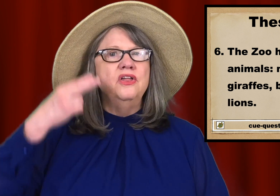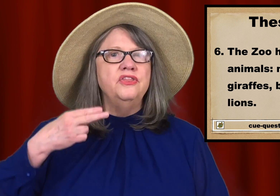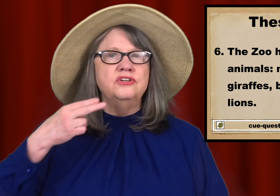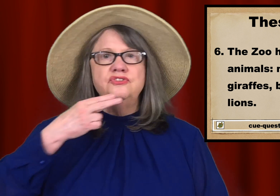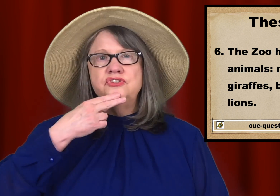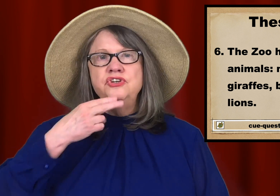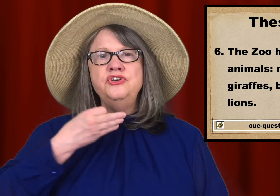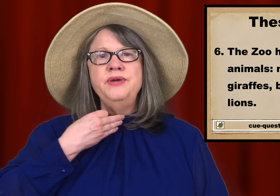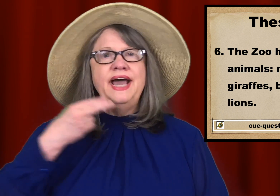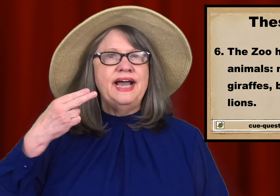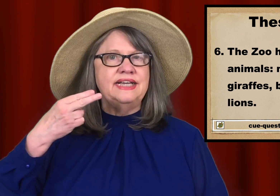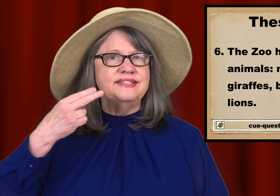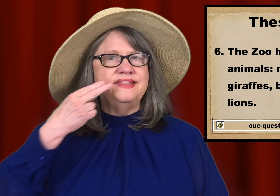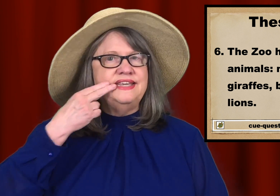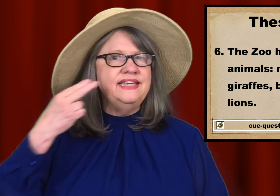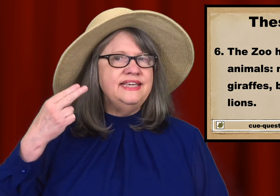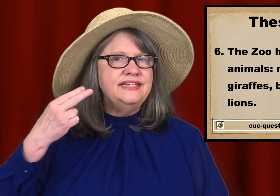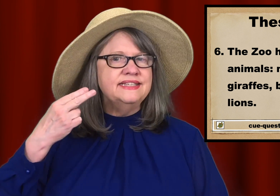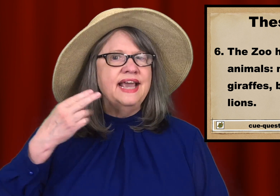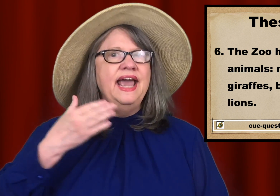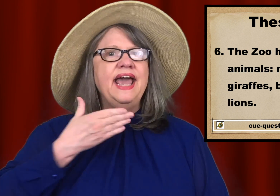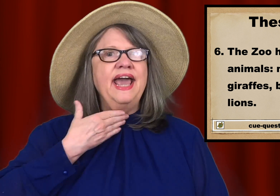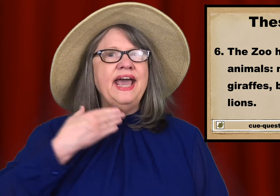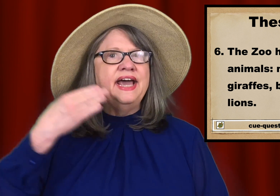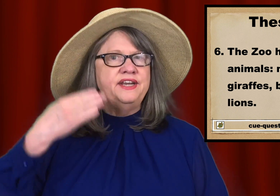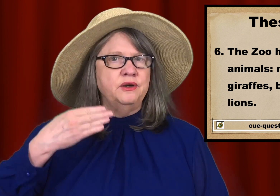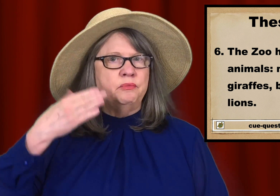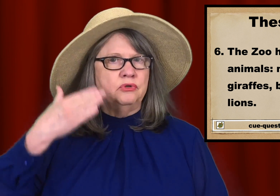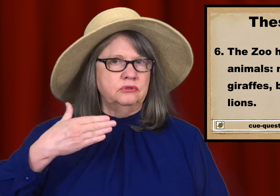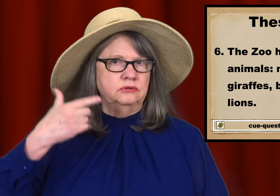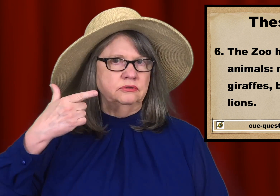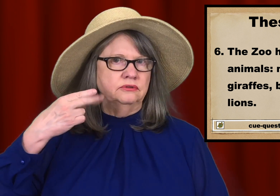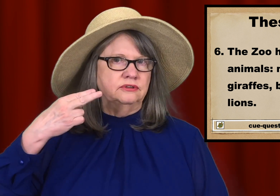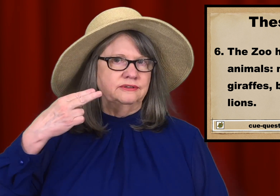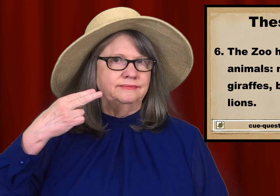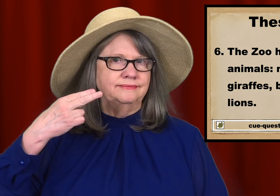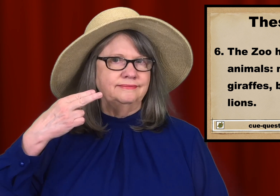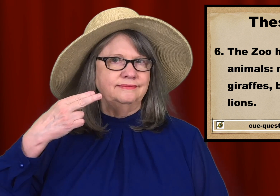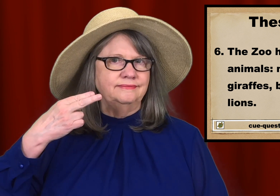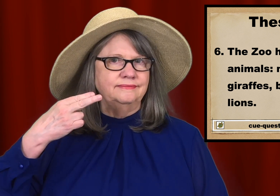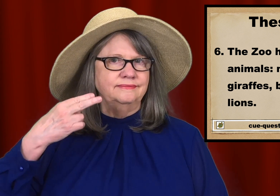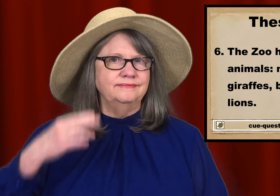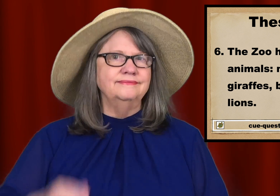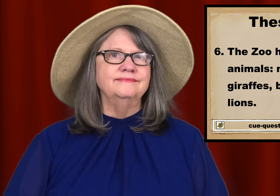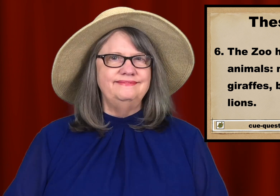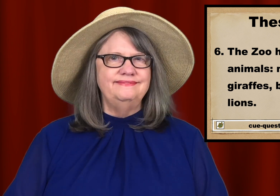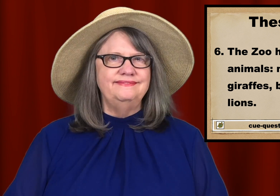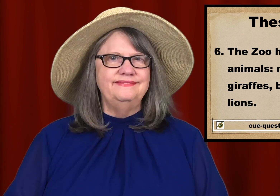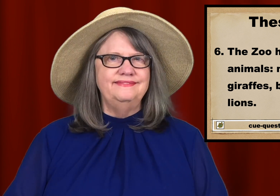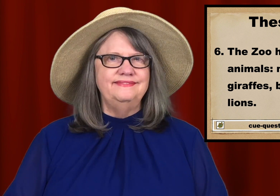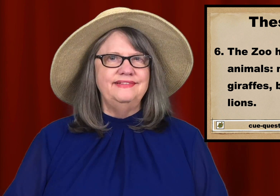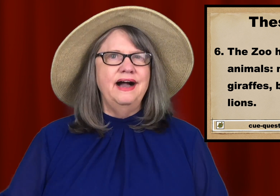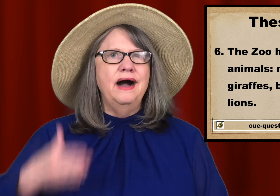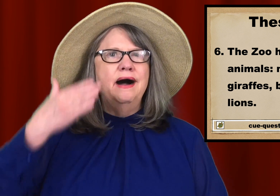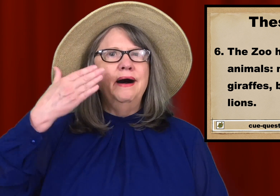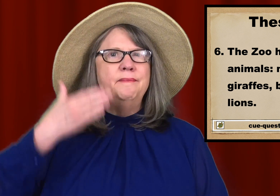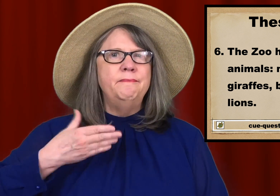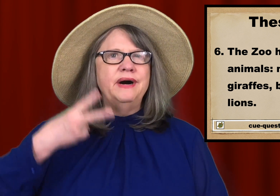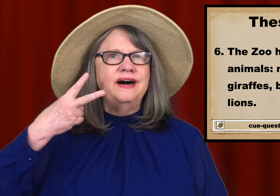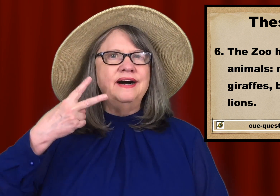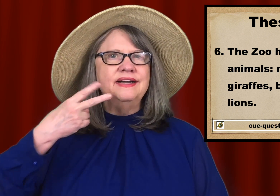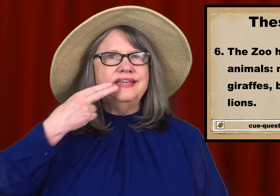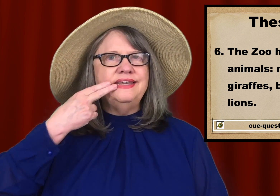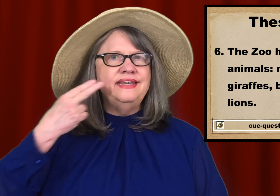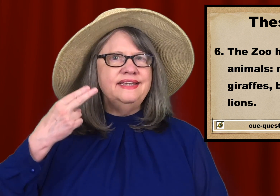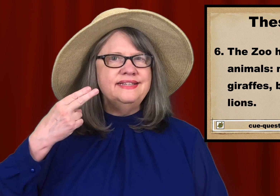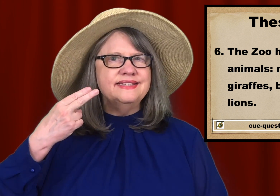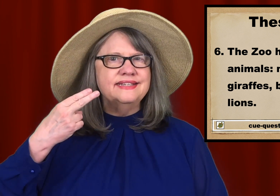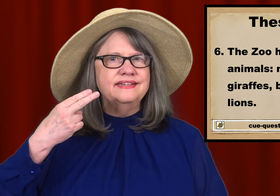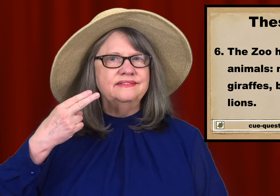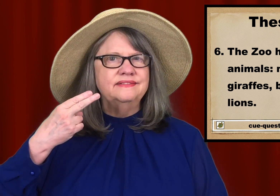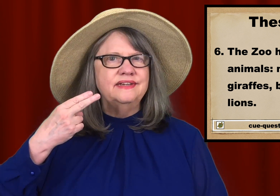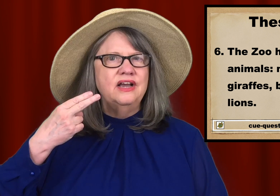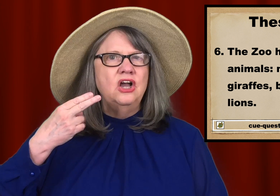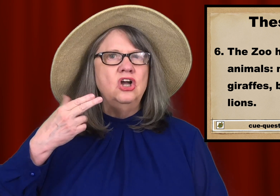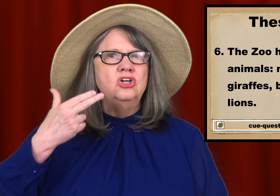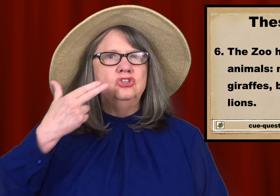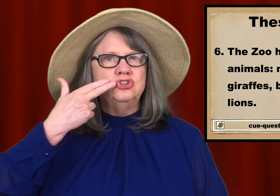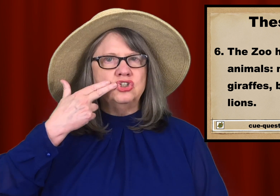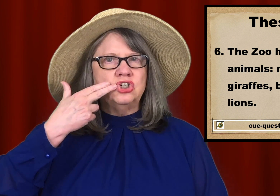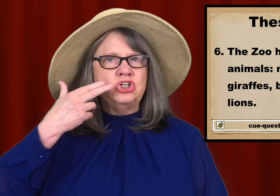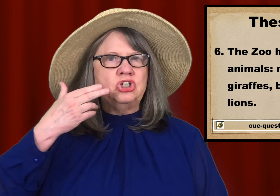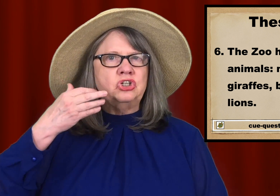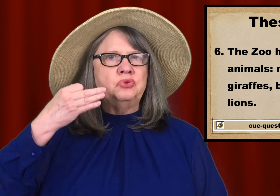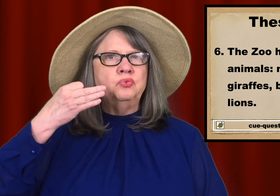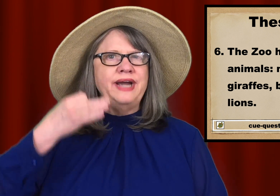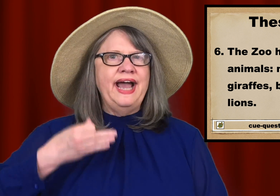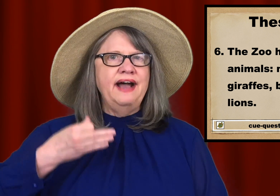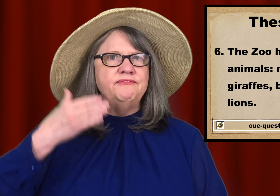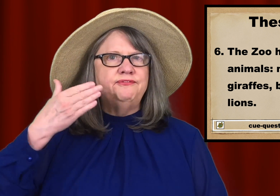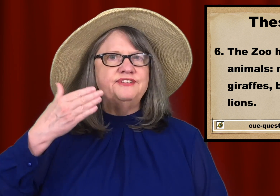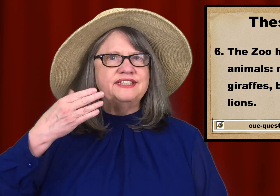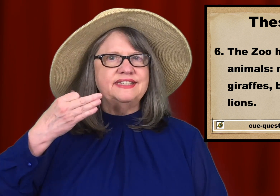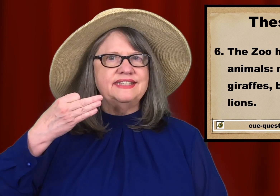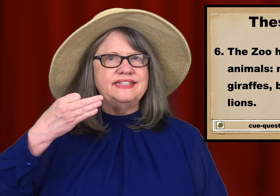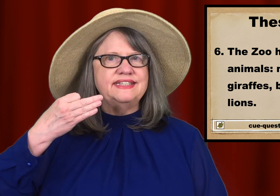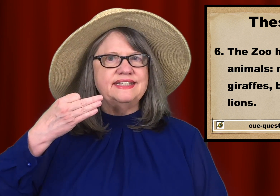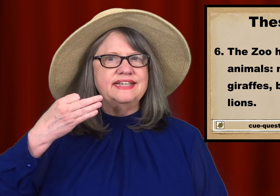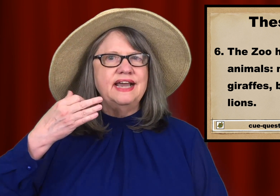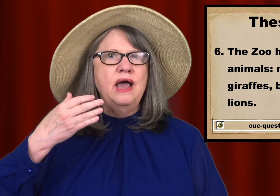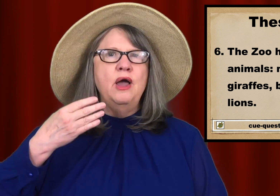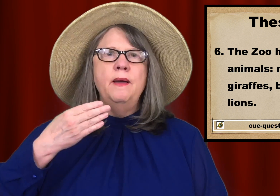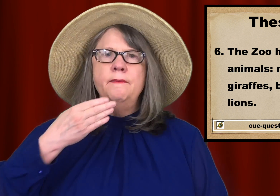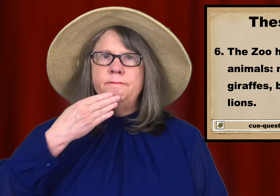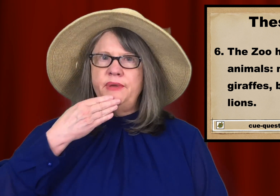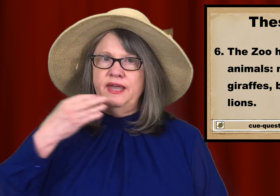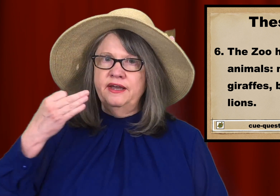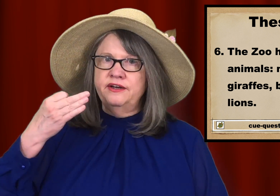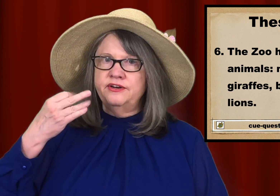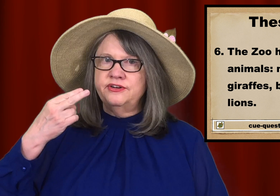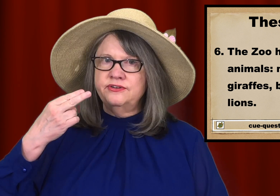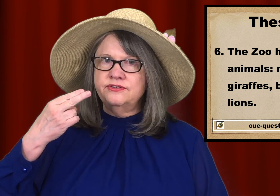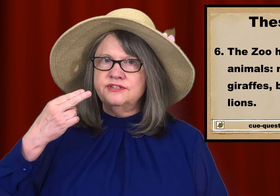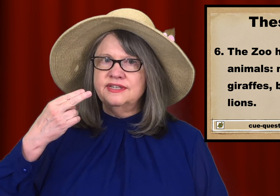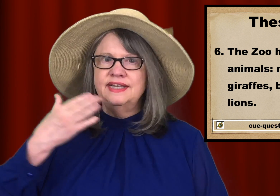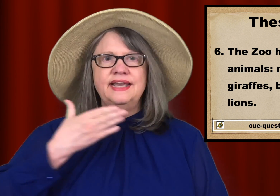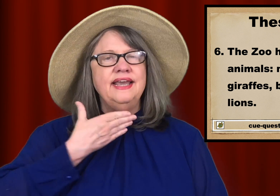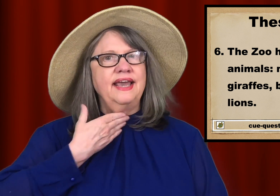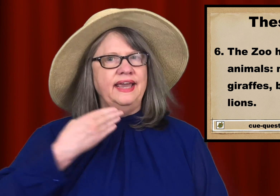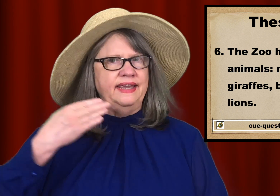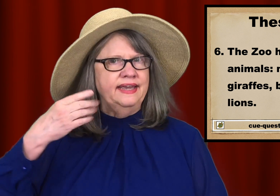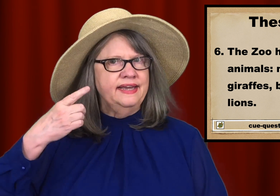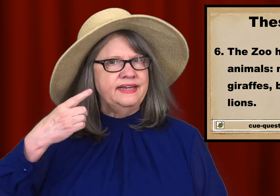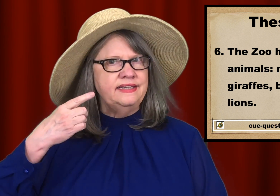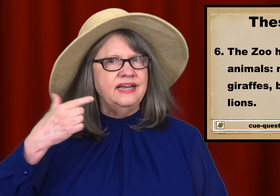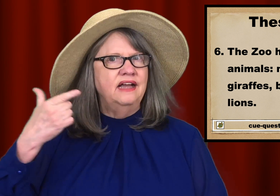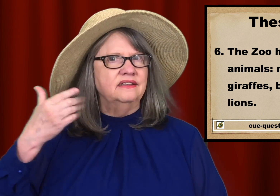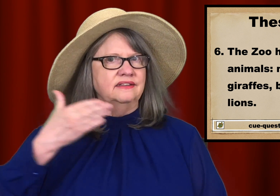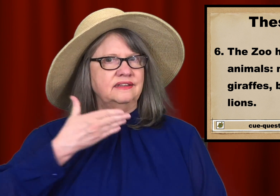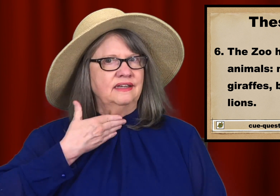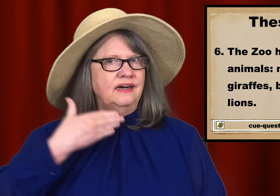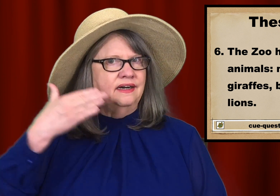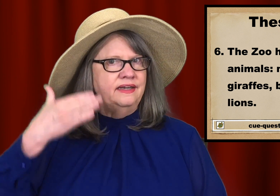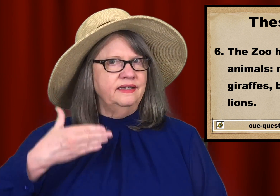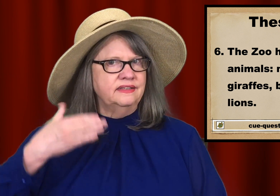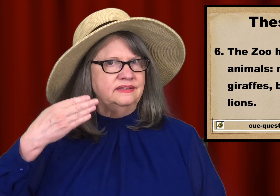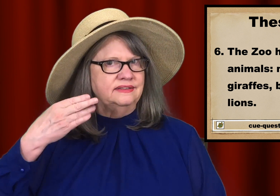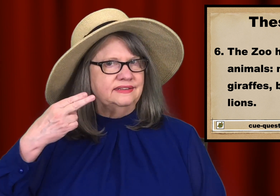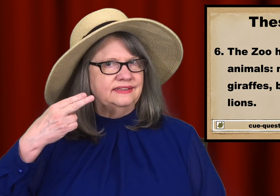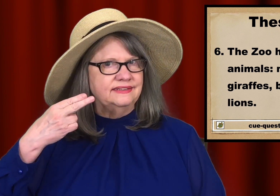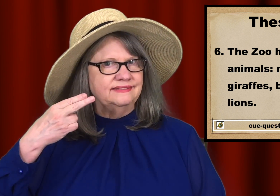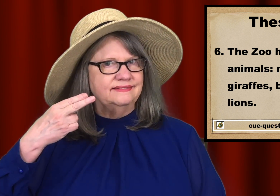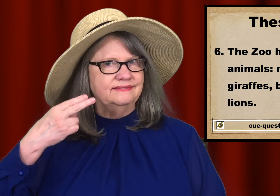The zoo has these animals: Monkeys, giraffes, bears and lions.